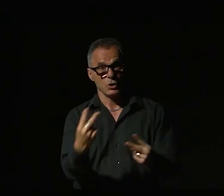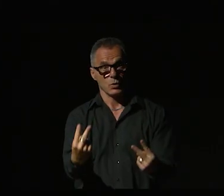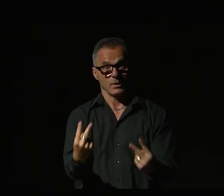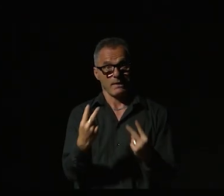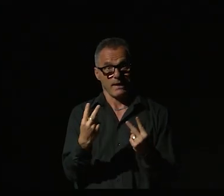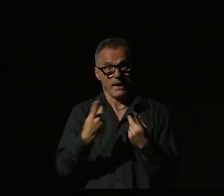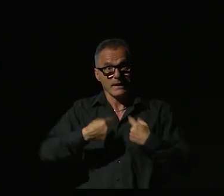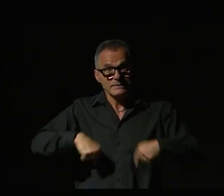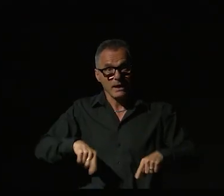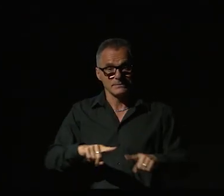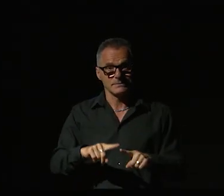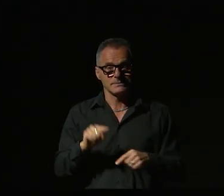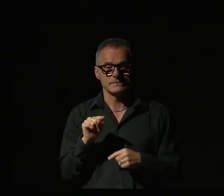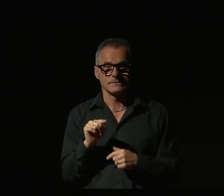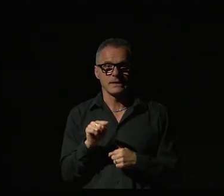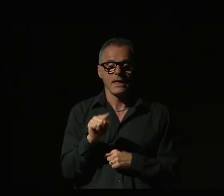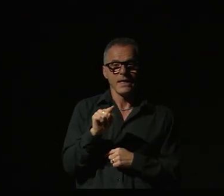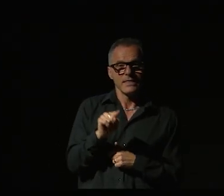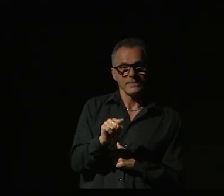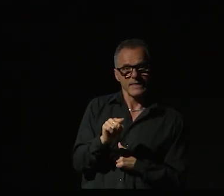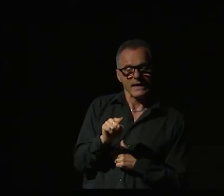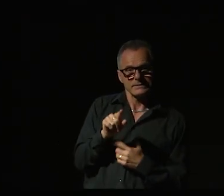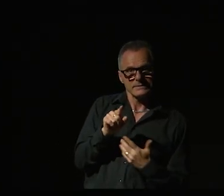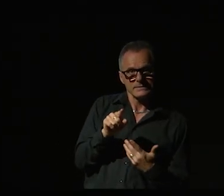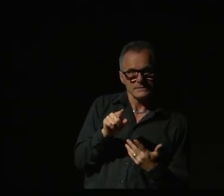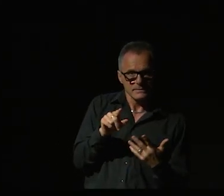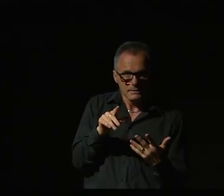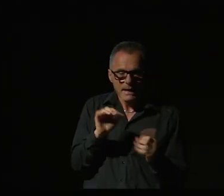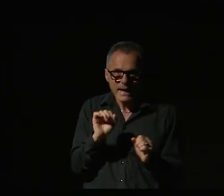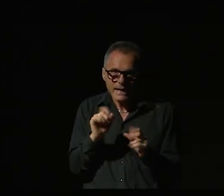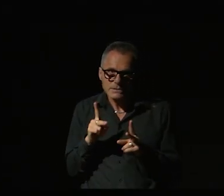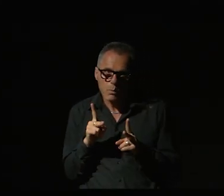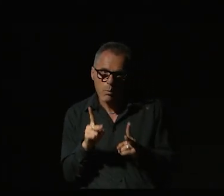is where the painterly approach supersedes maybe